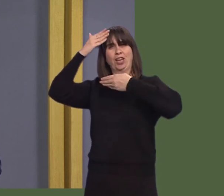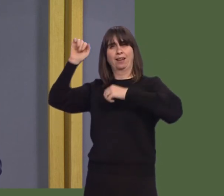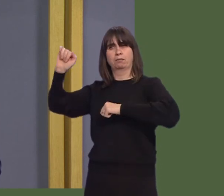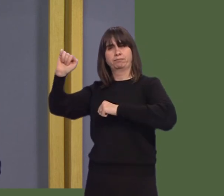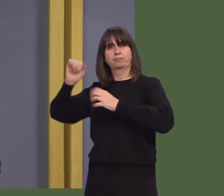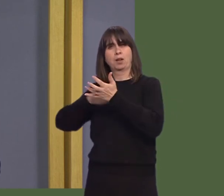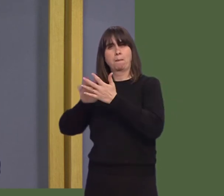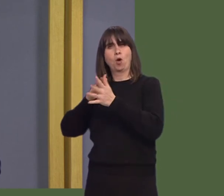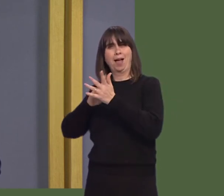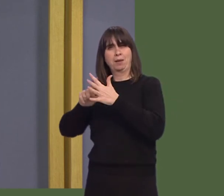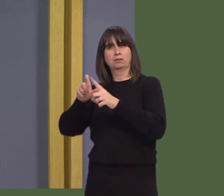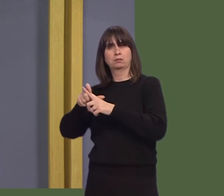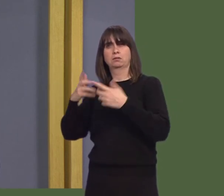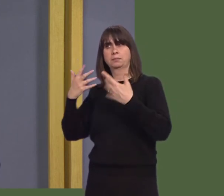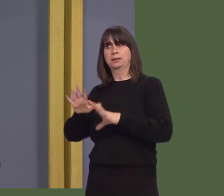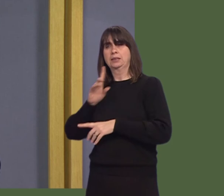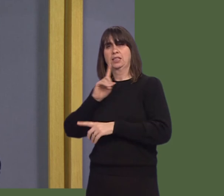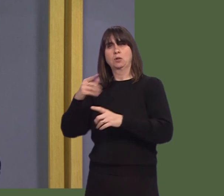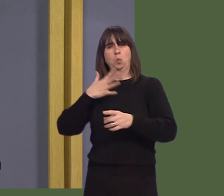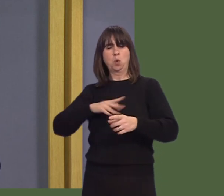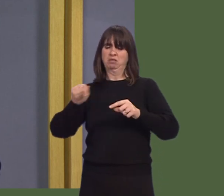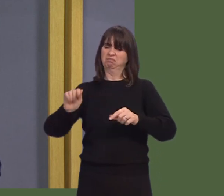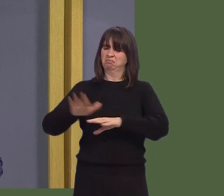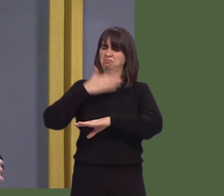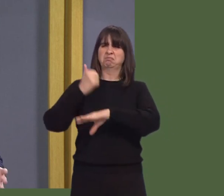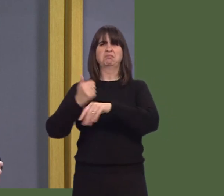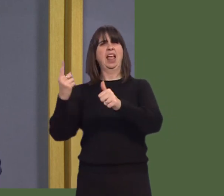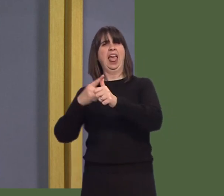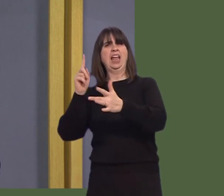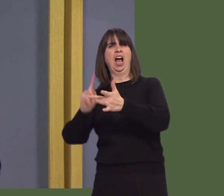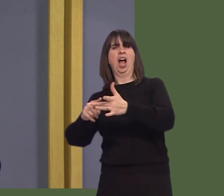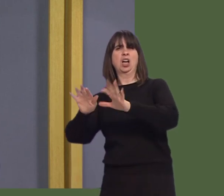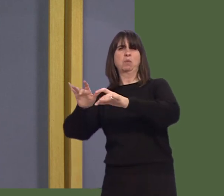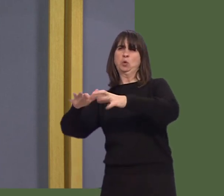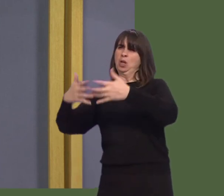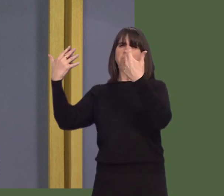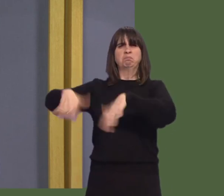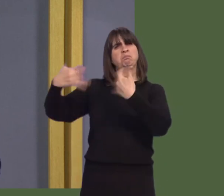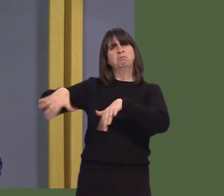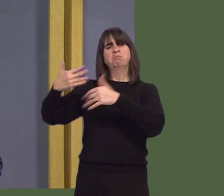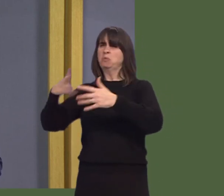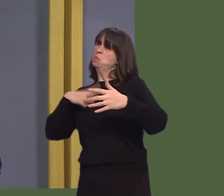In the light of that, is it possible that we may need to look at tighter regulations